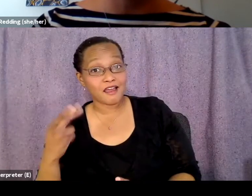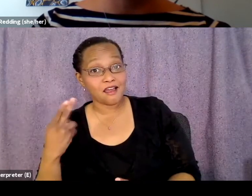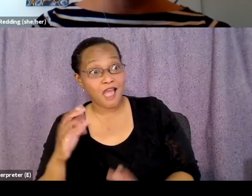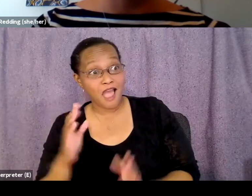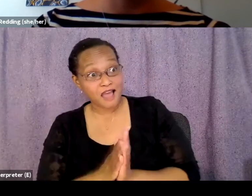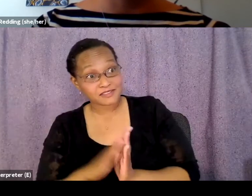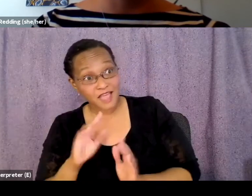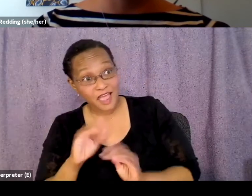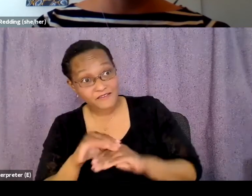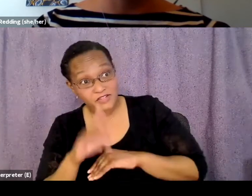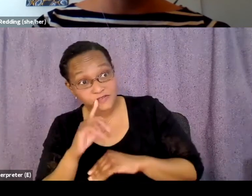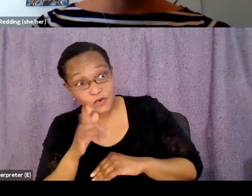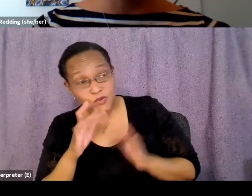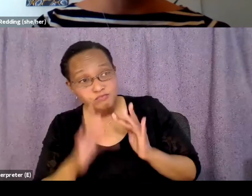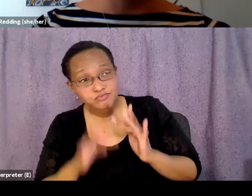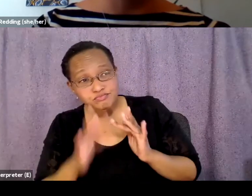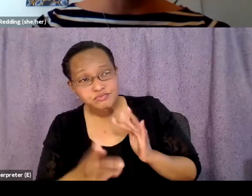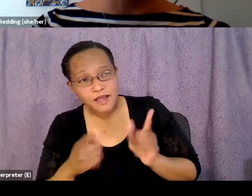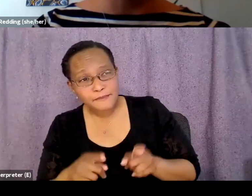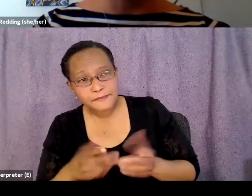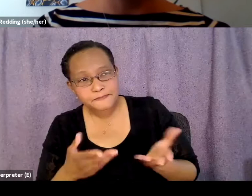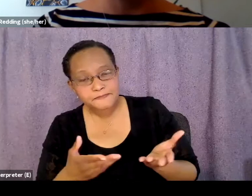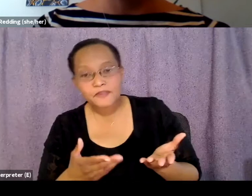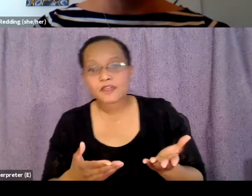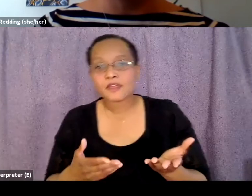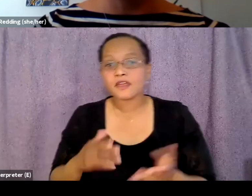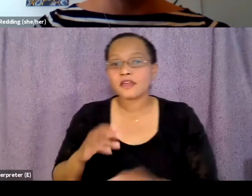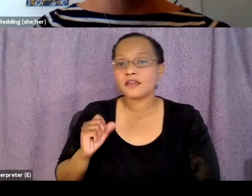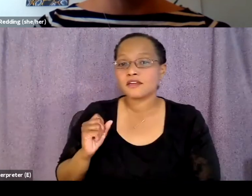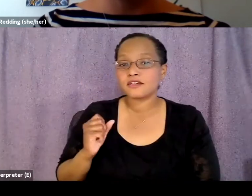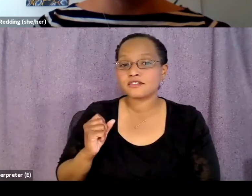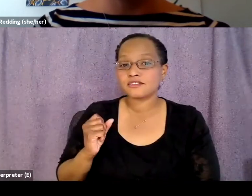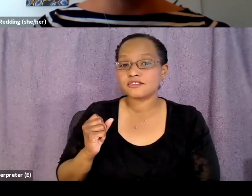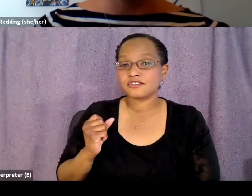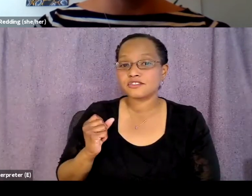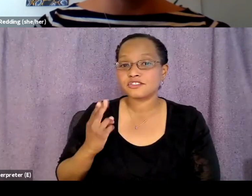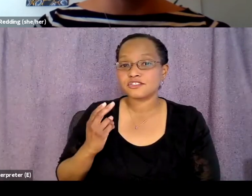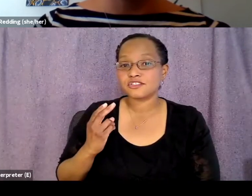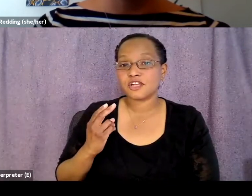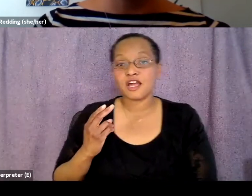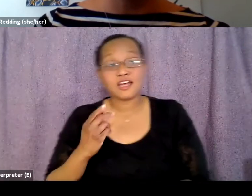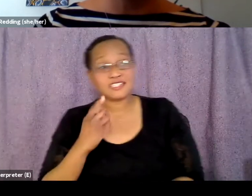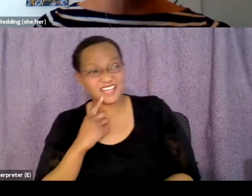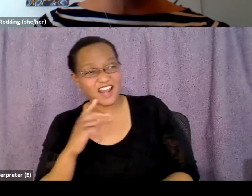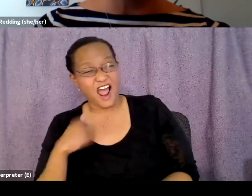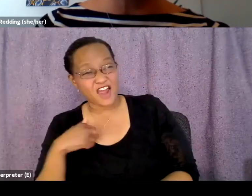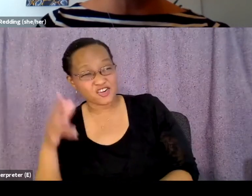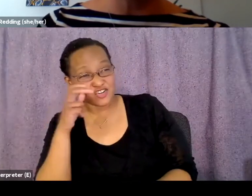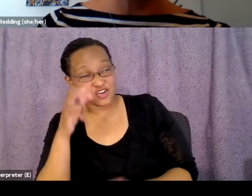Keah Brown: I heard advice, but I didn't hear the end of it, what advice would I give to